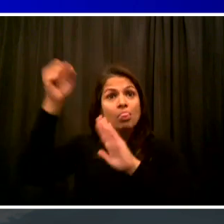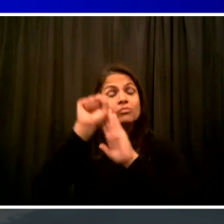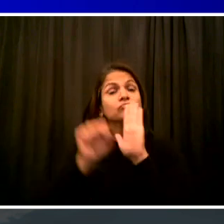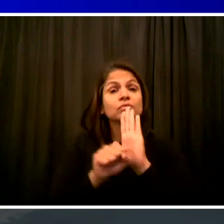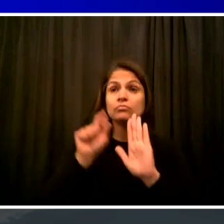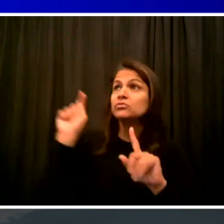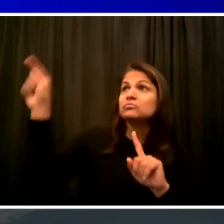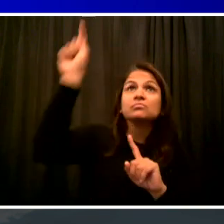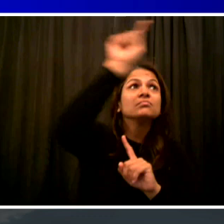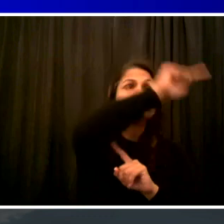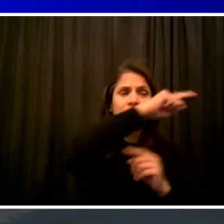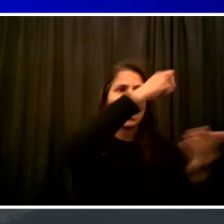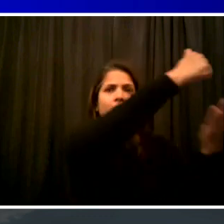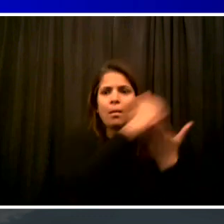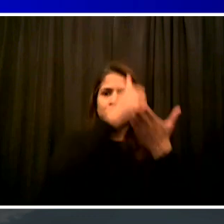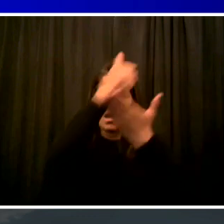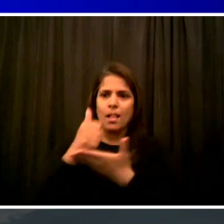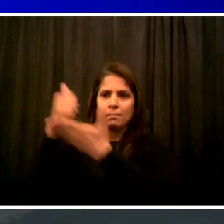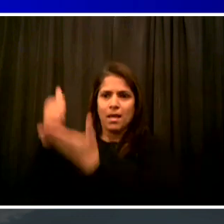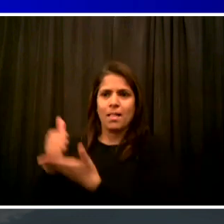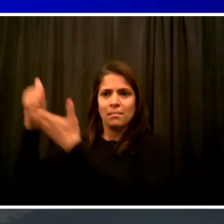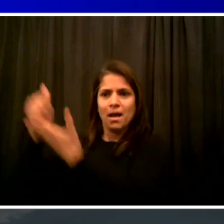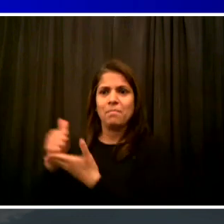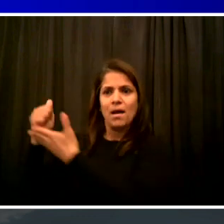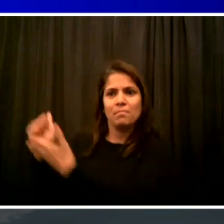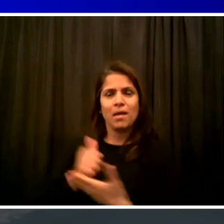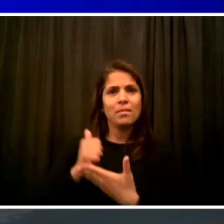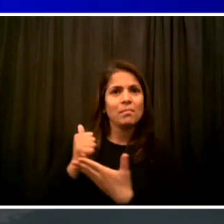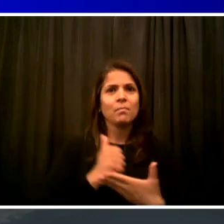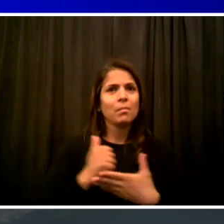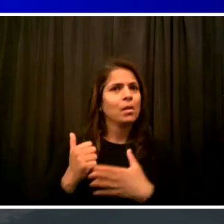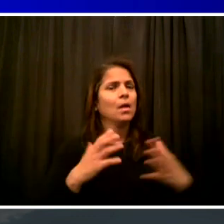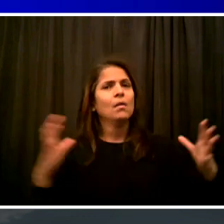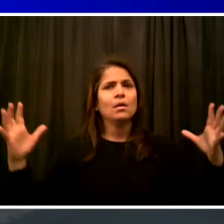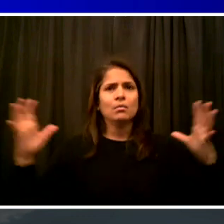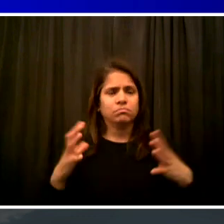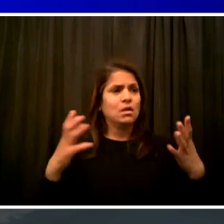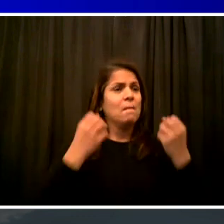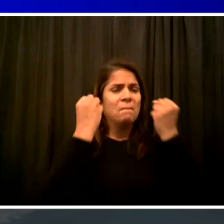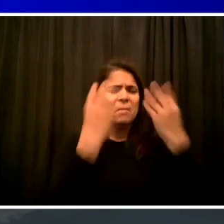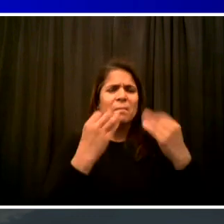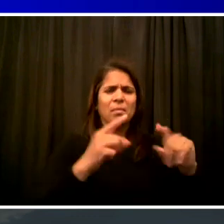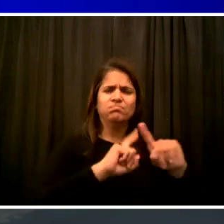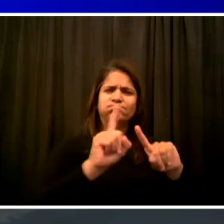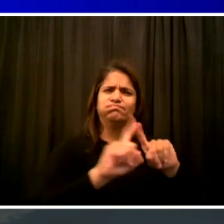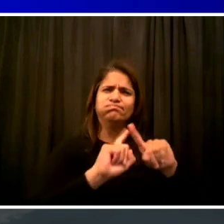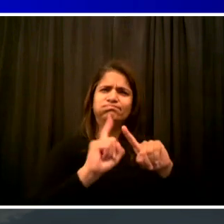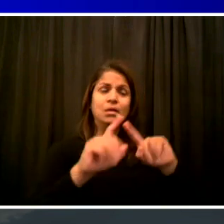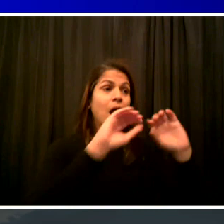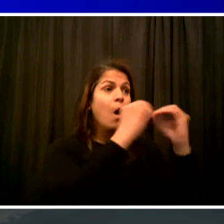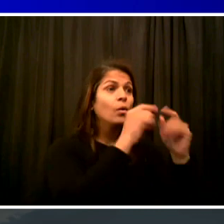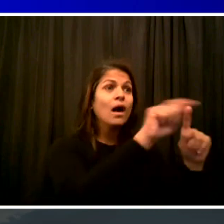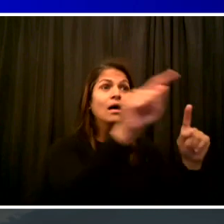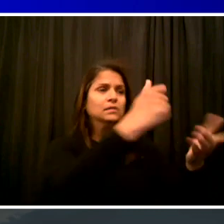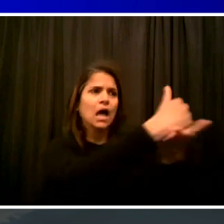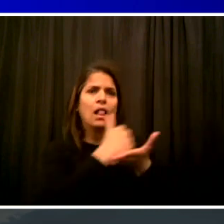OF THE COUNTRY. SOME OF THEM IN OTHER PATSR OF THE WORLD KEEP STEPPING UP FOR US. FIRST OF ALL, SO MANY